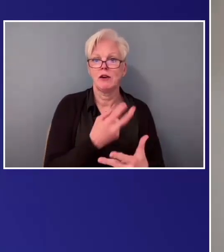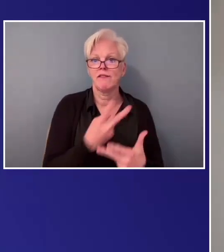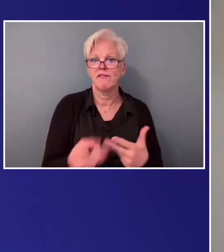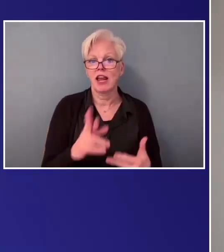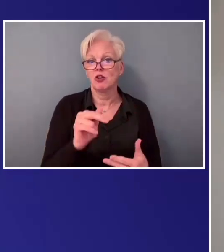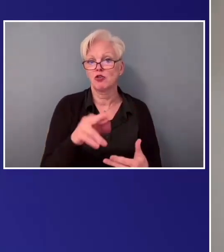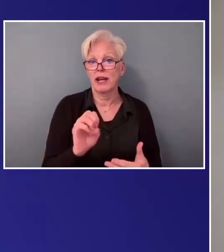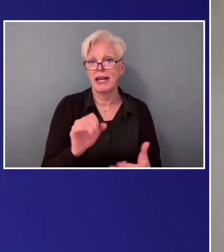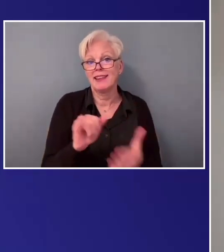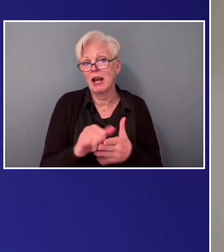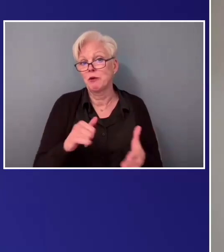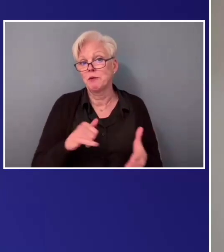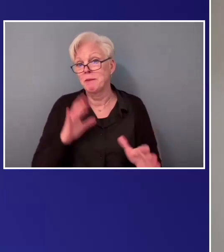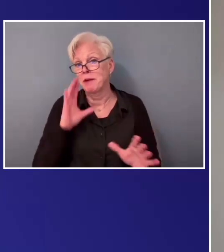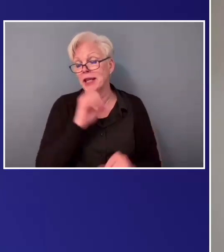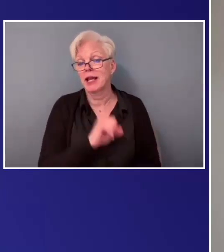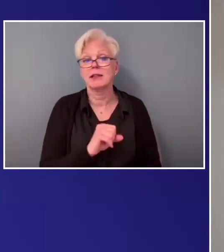Thank you, Jeff. Thank you, Cody. Matthew?